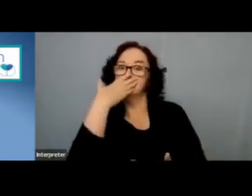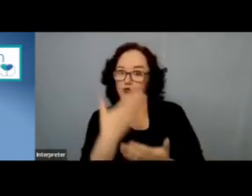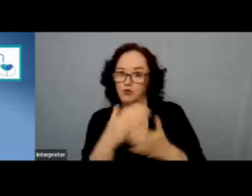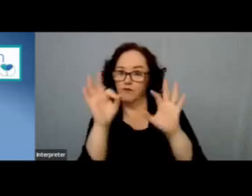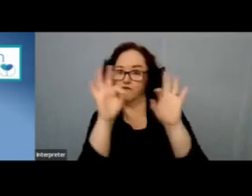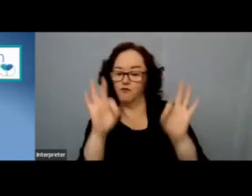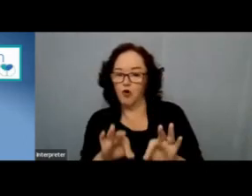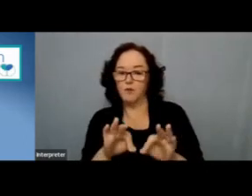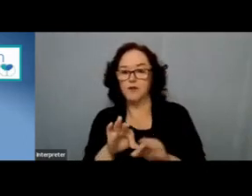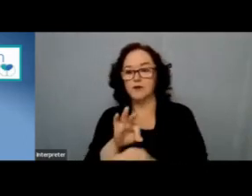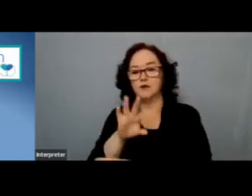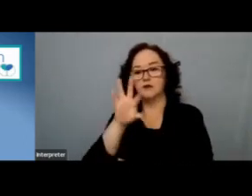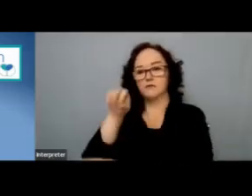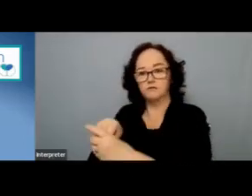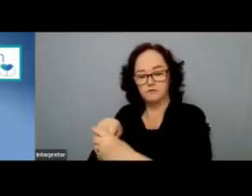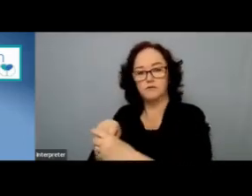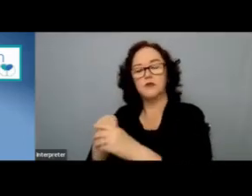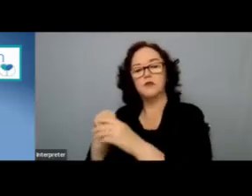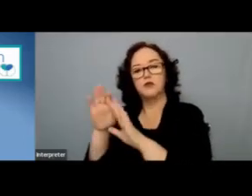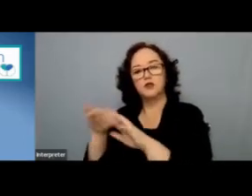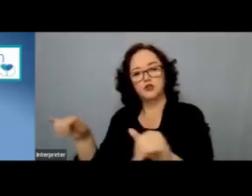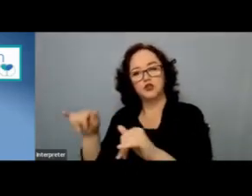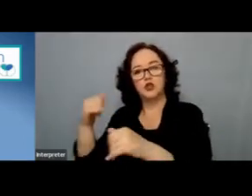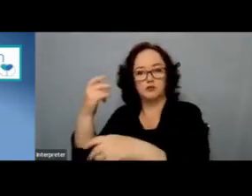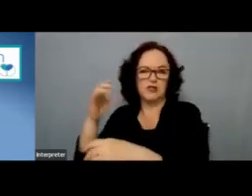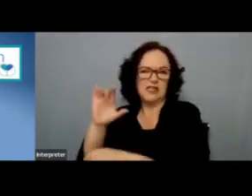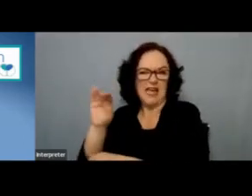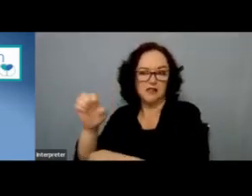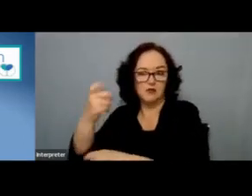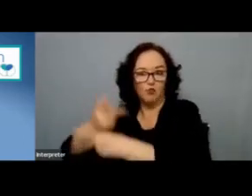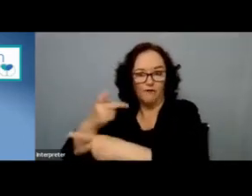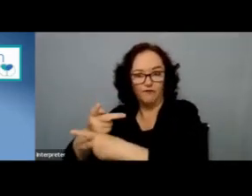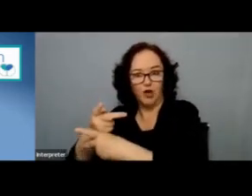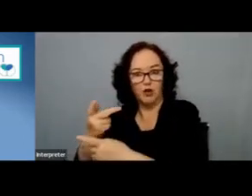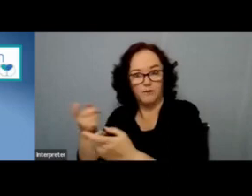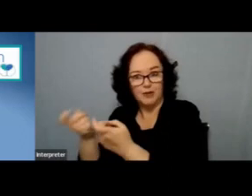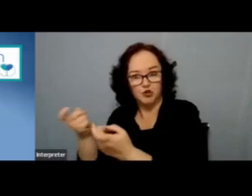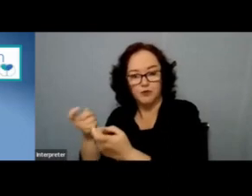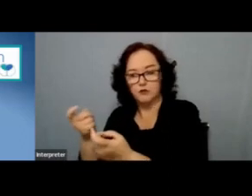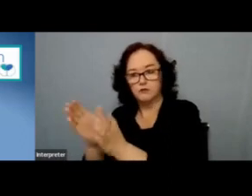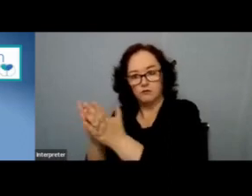case management file. So if the case management switches to another person, someone can still find that it's really easy